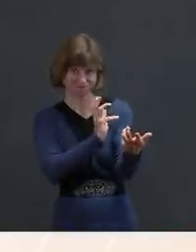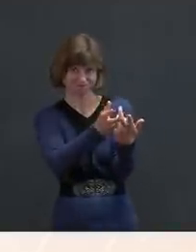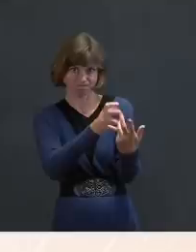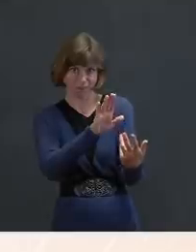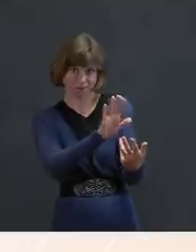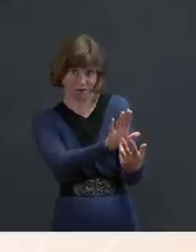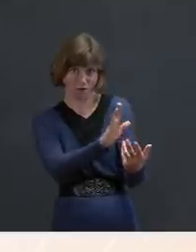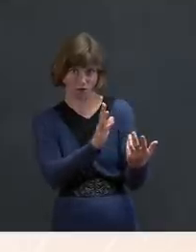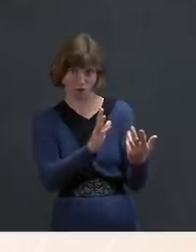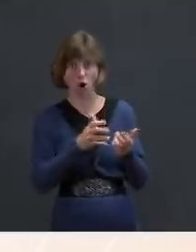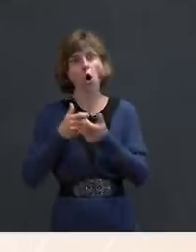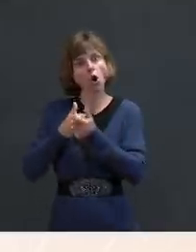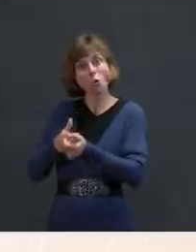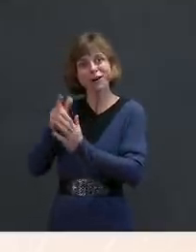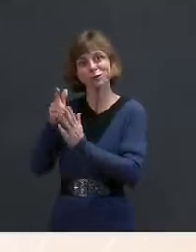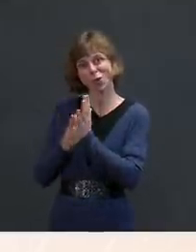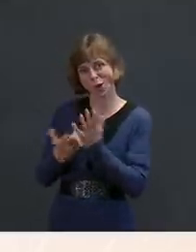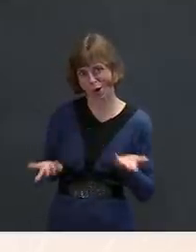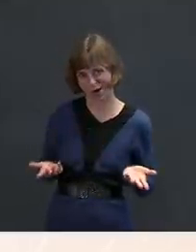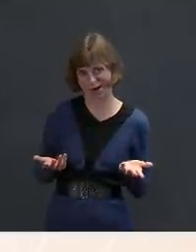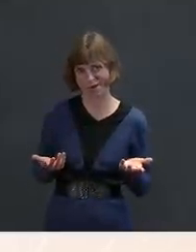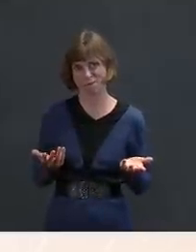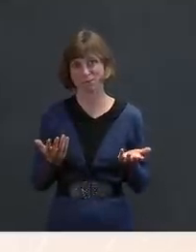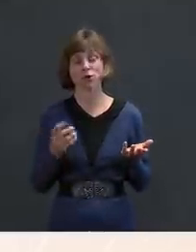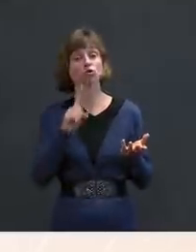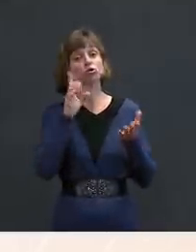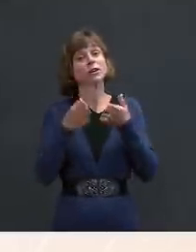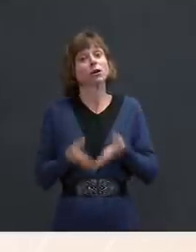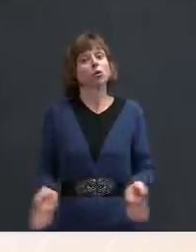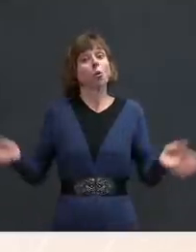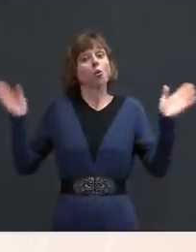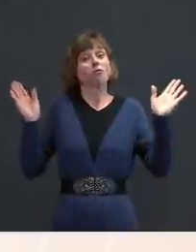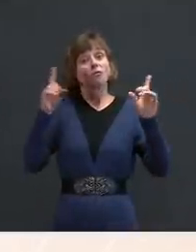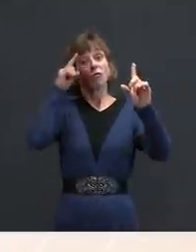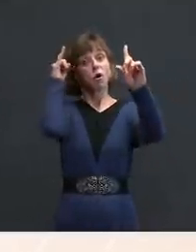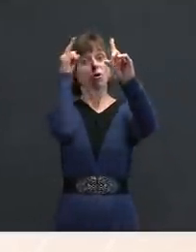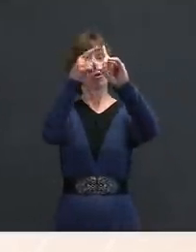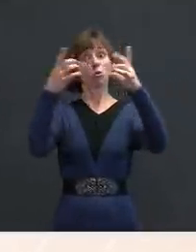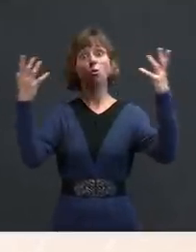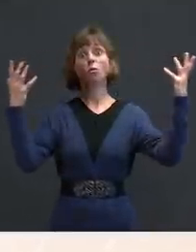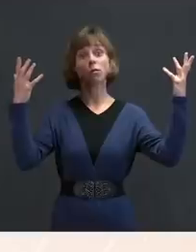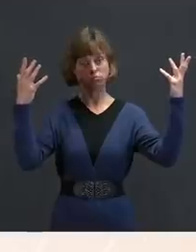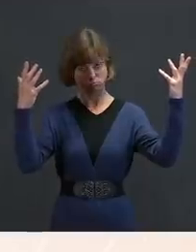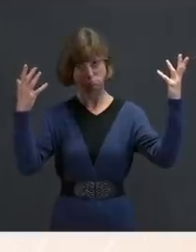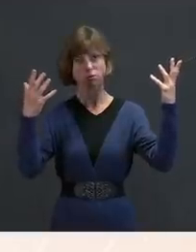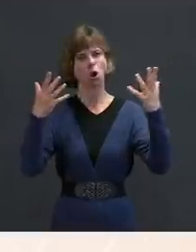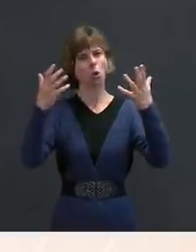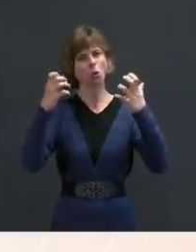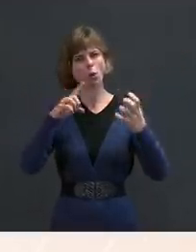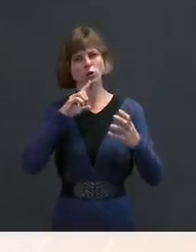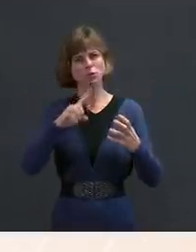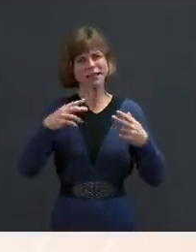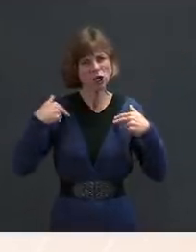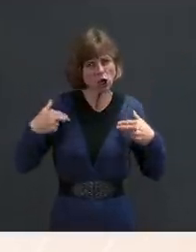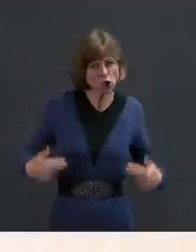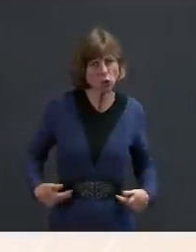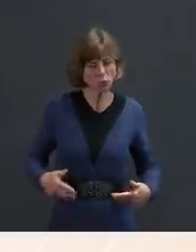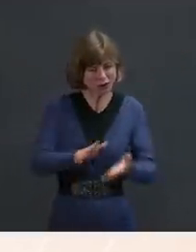Our overarching goal is, of course, to be as humane as the law provides,